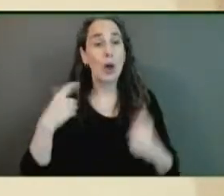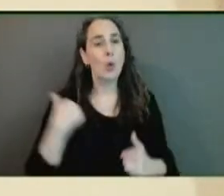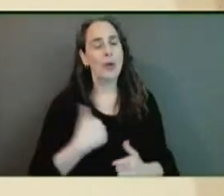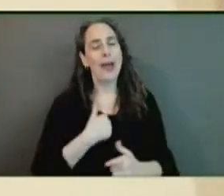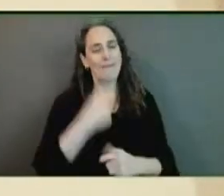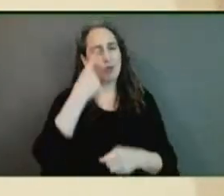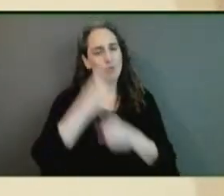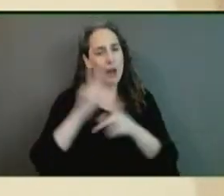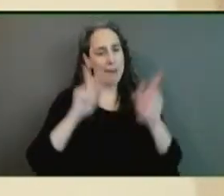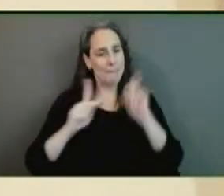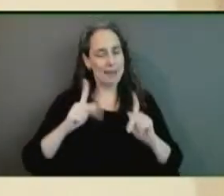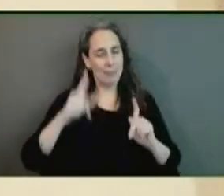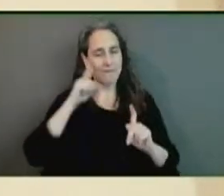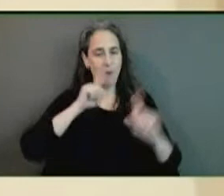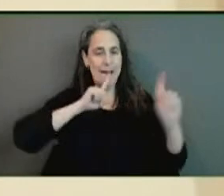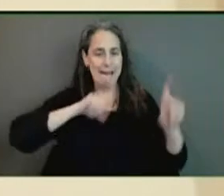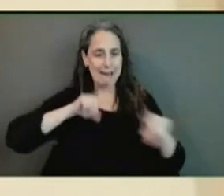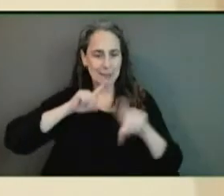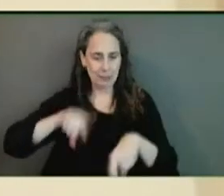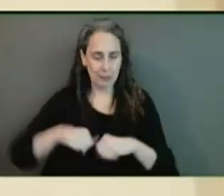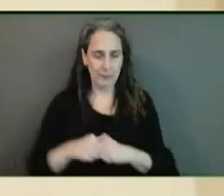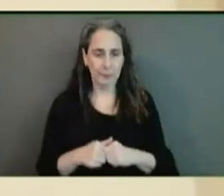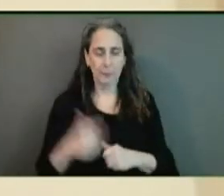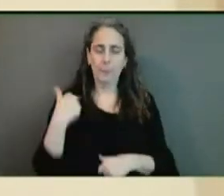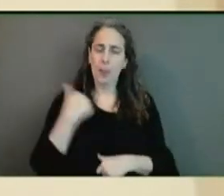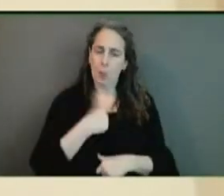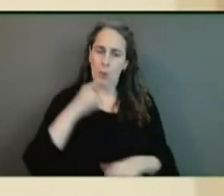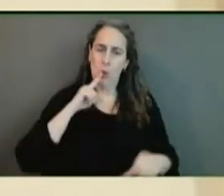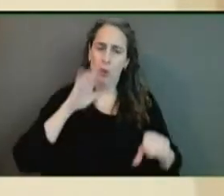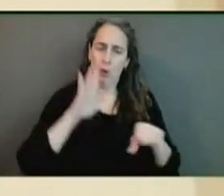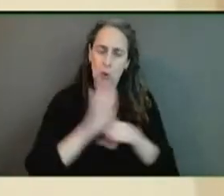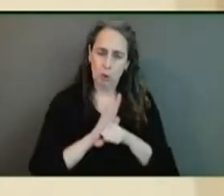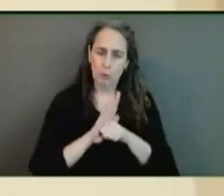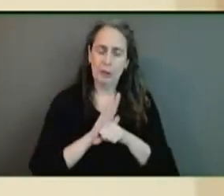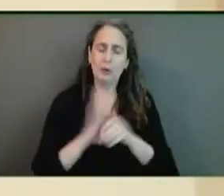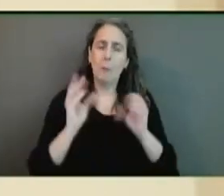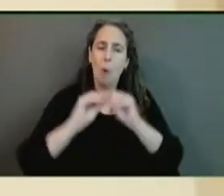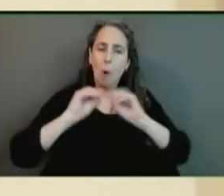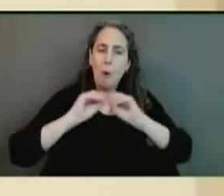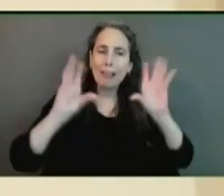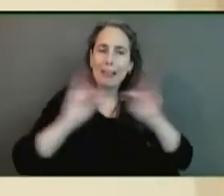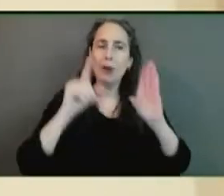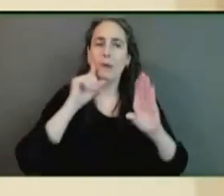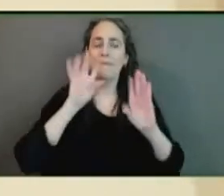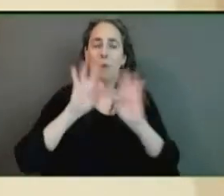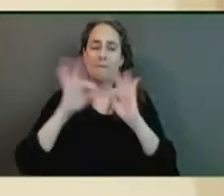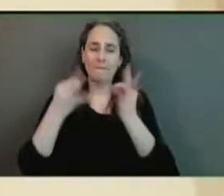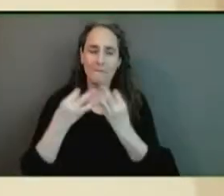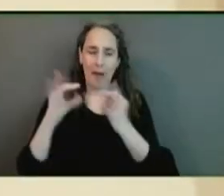I encourage a questions because we have the right people here to